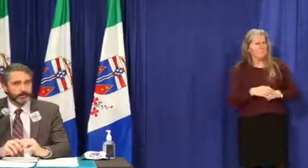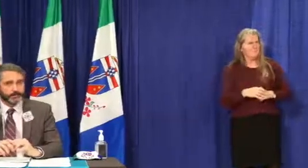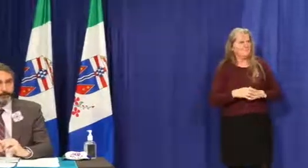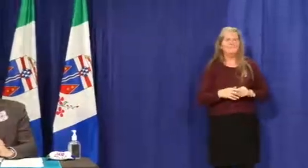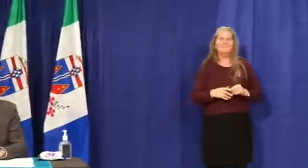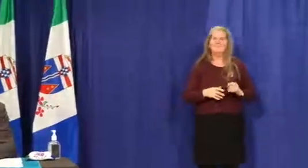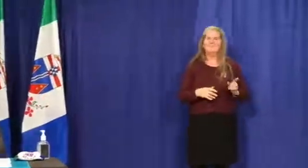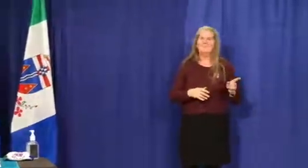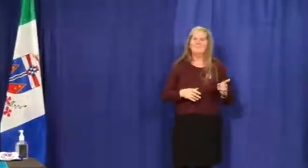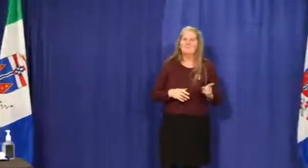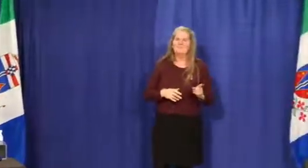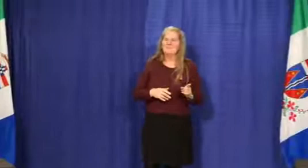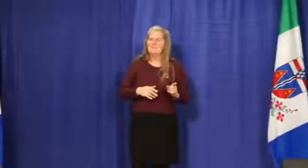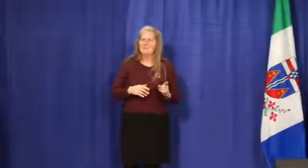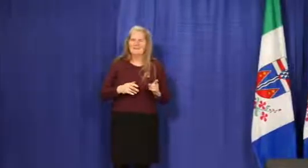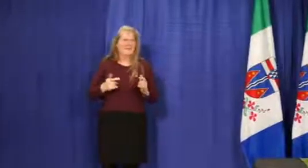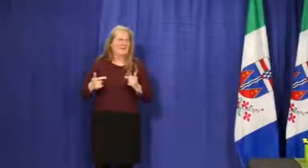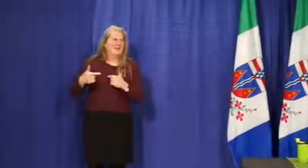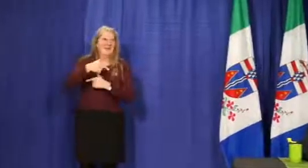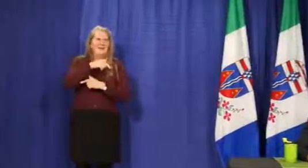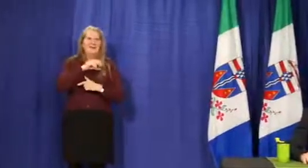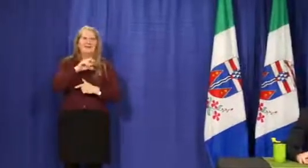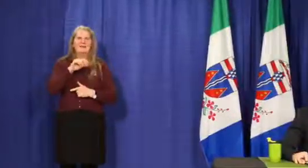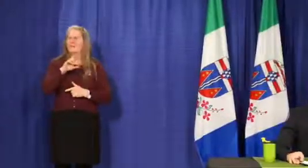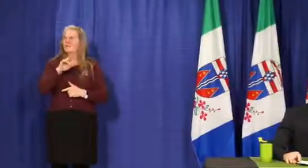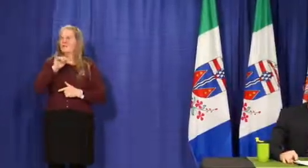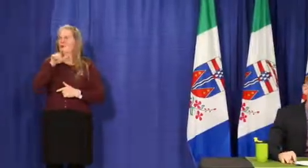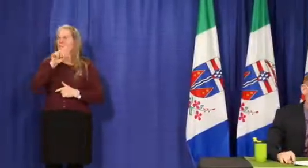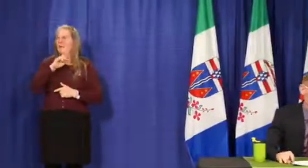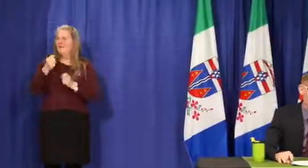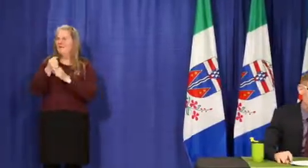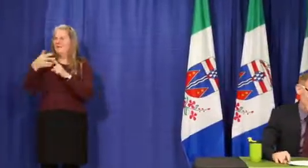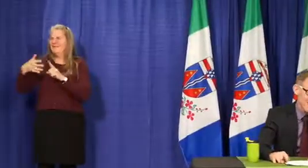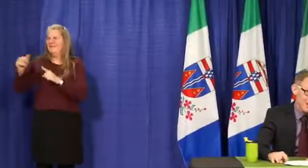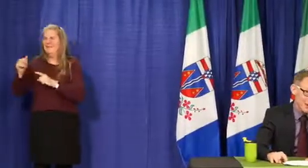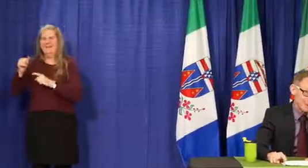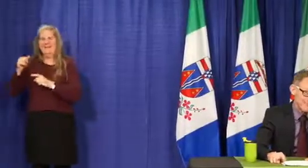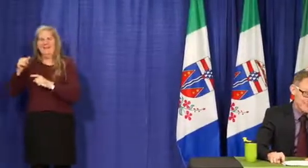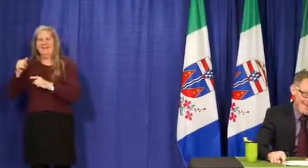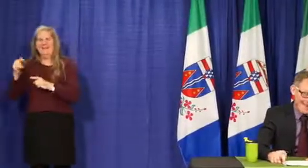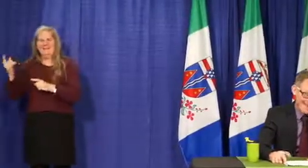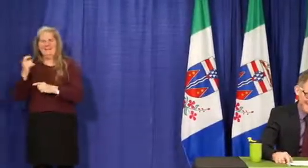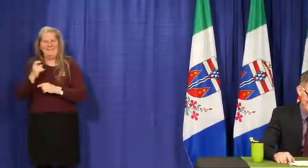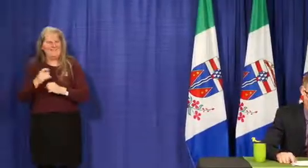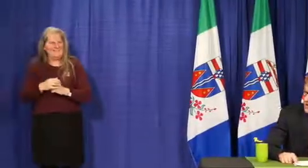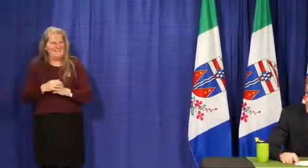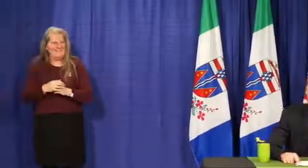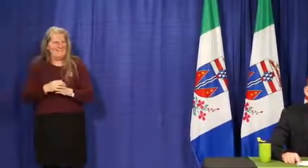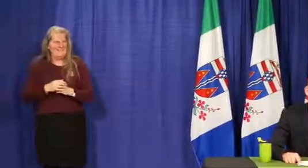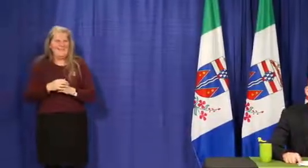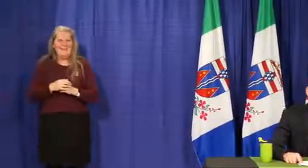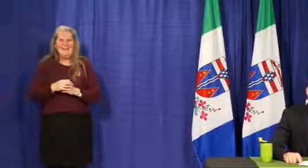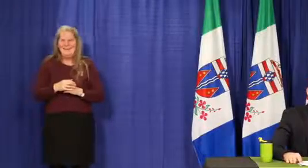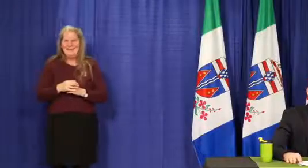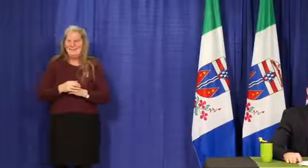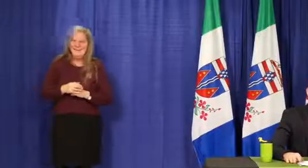bit on that? I see the circle of reporters has continued to expand.